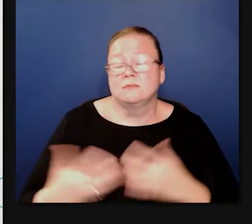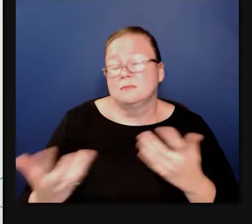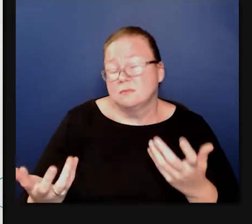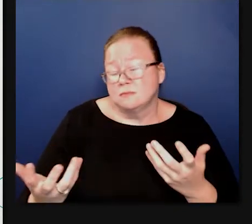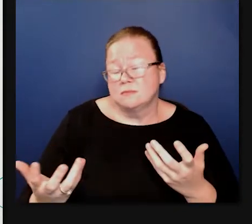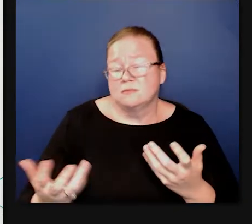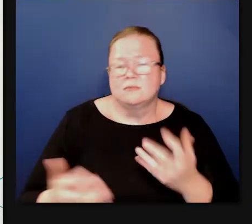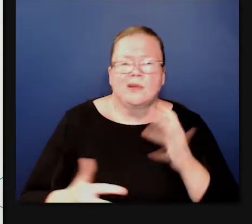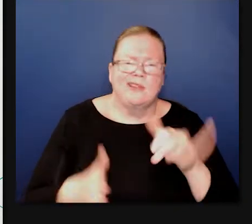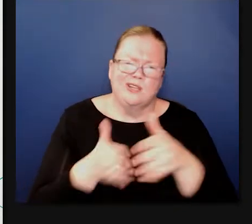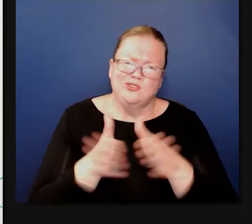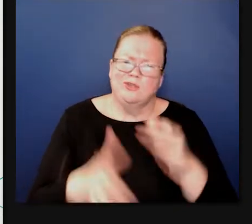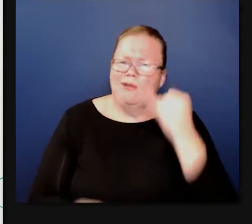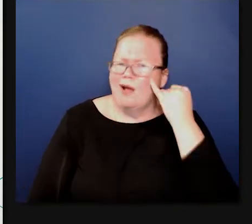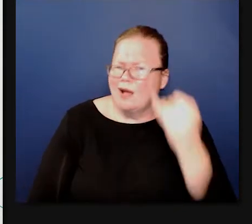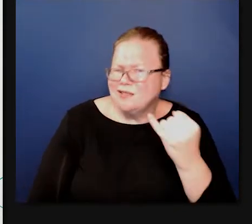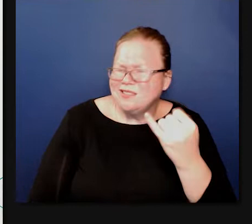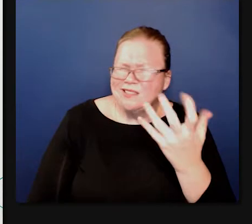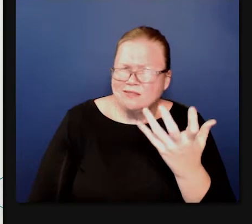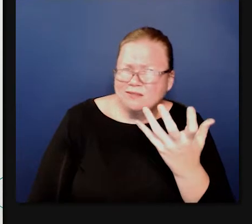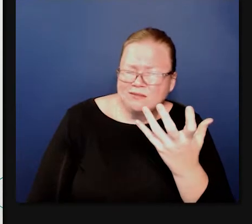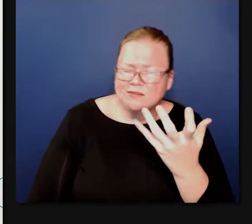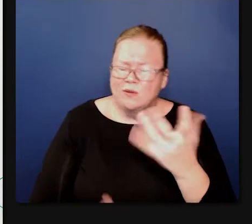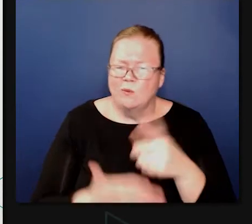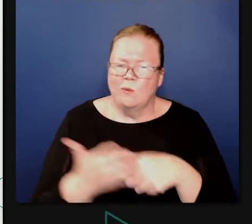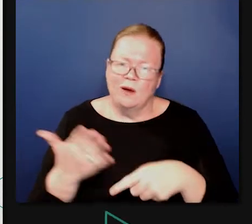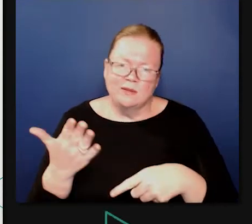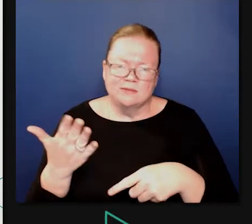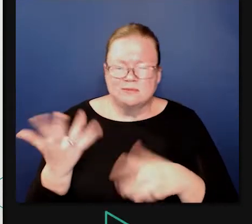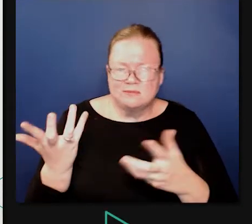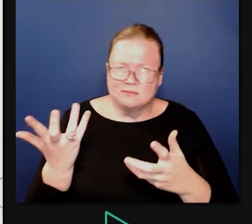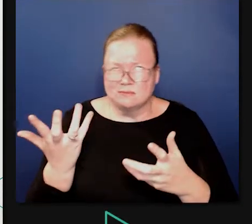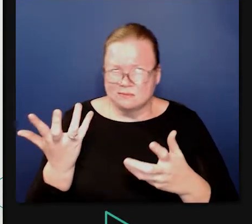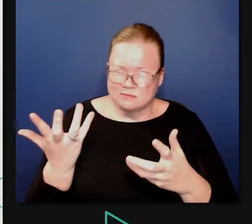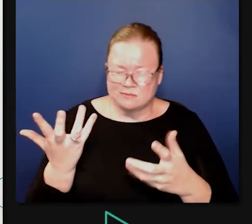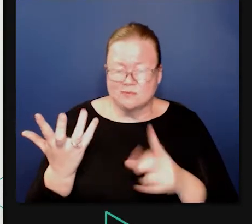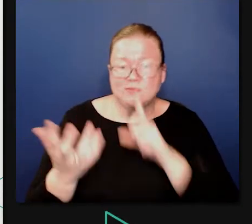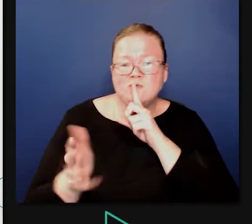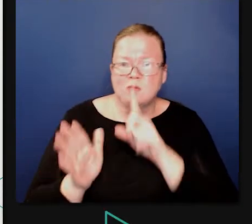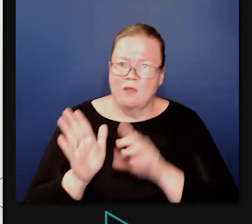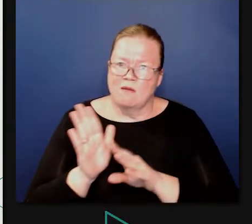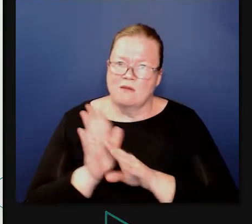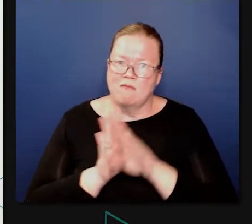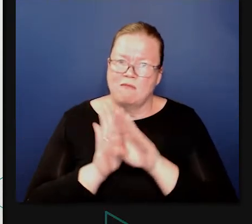So that was a general idea of sort of what really developed